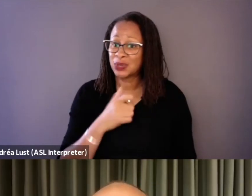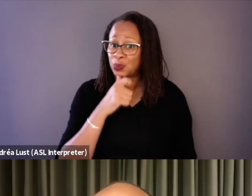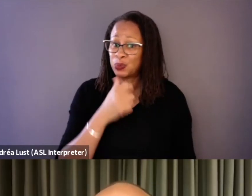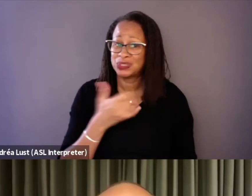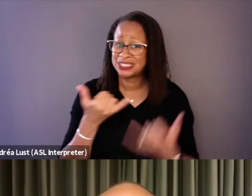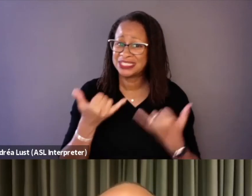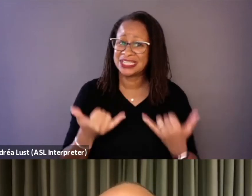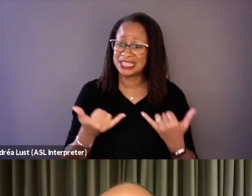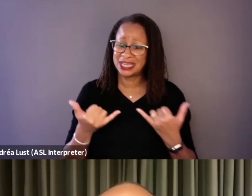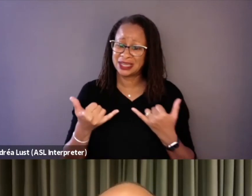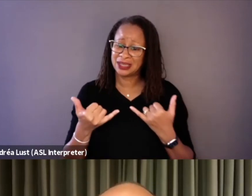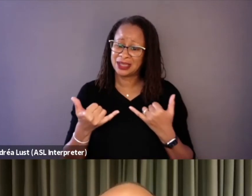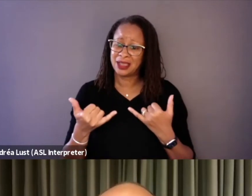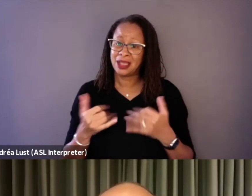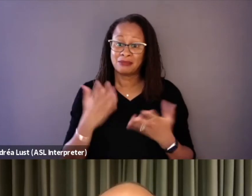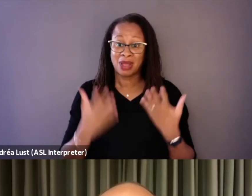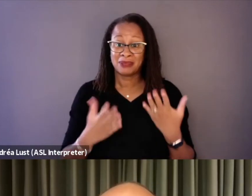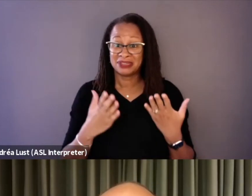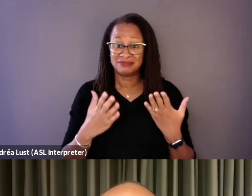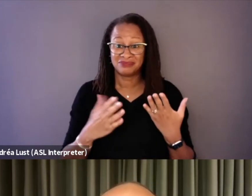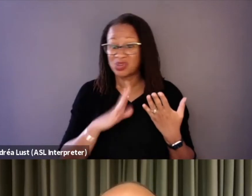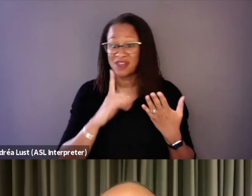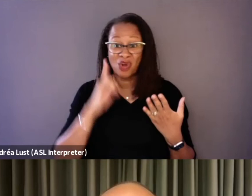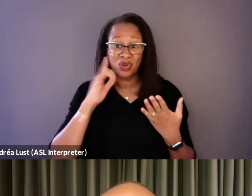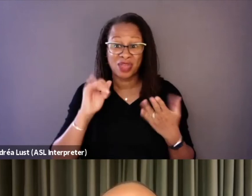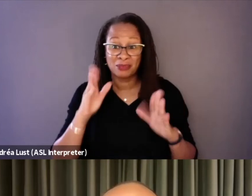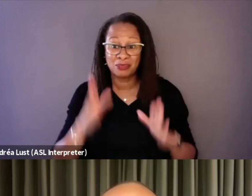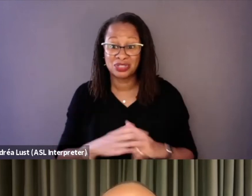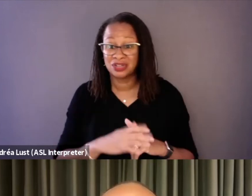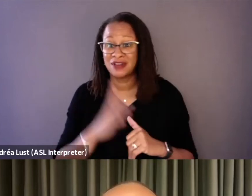probably be someone we've never heard of or never come across and never seen.